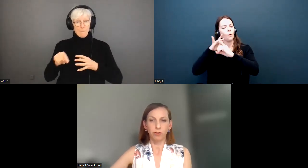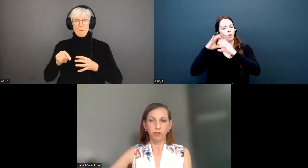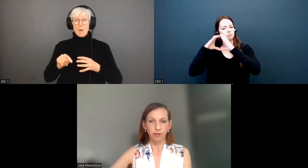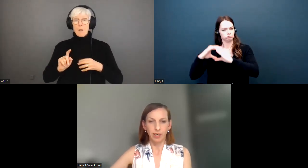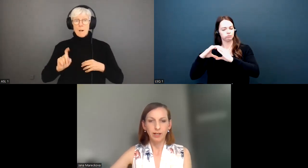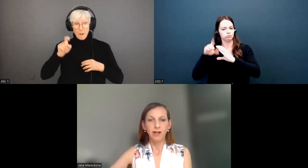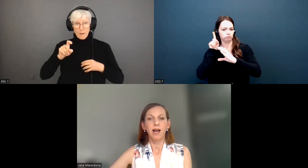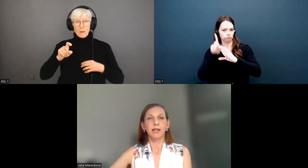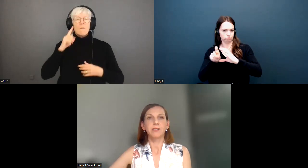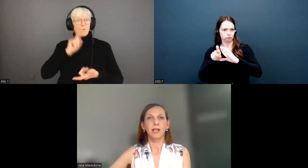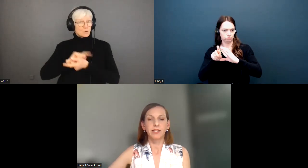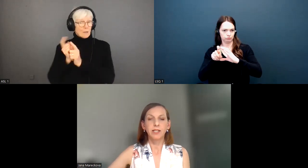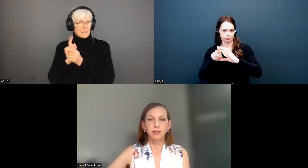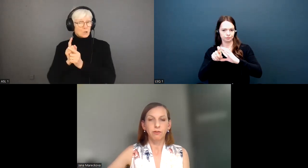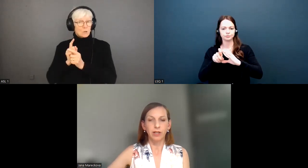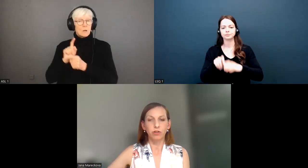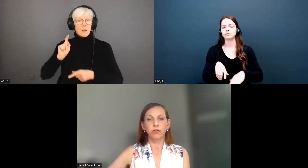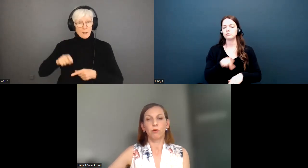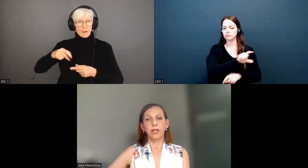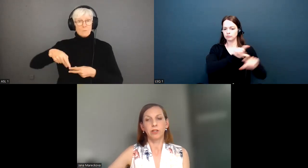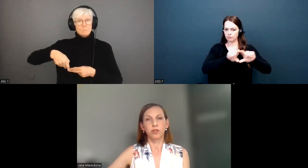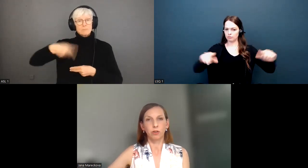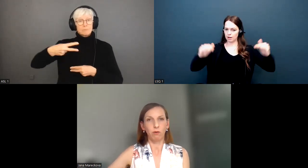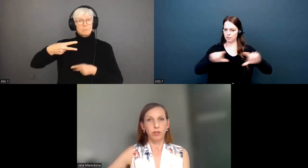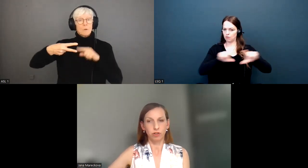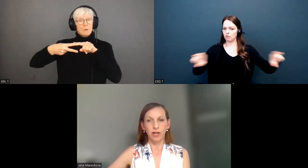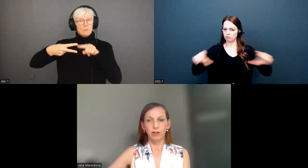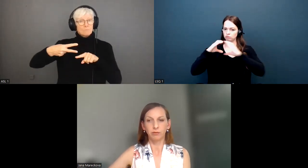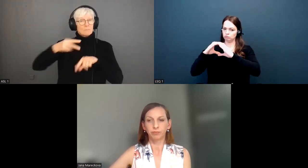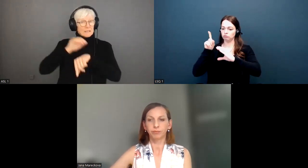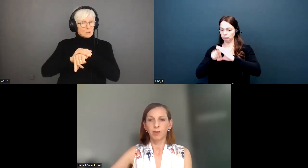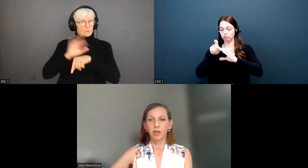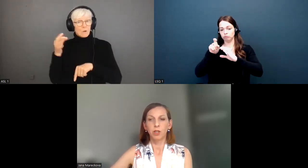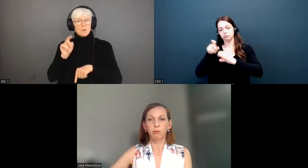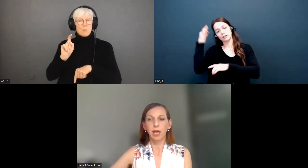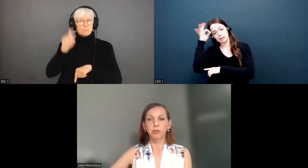of your screen and select either French or English language channel. You will be able